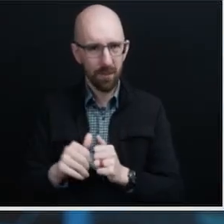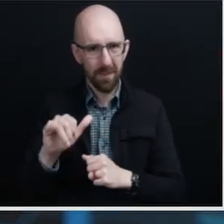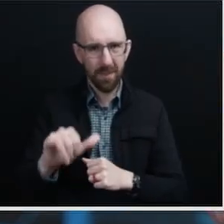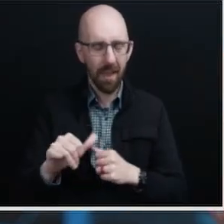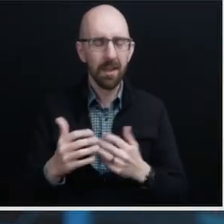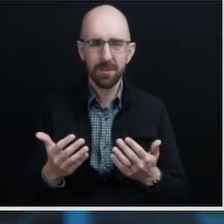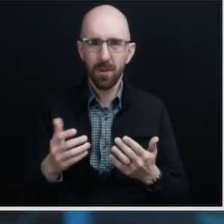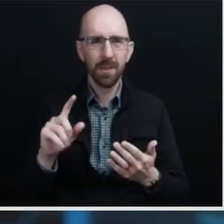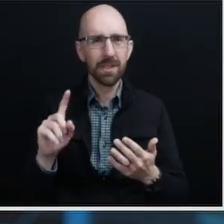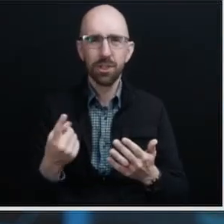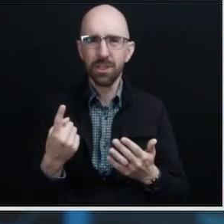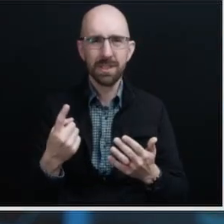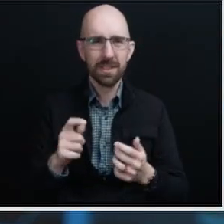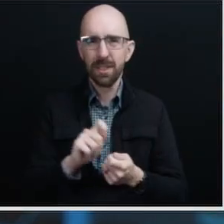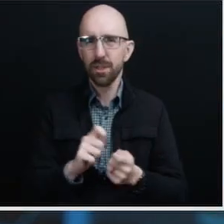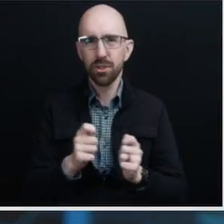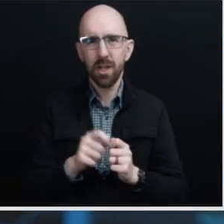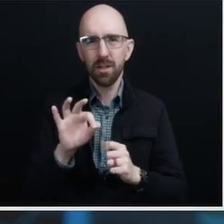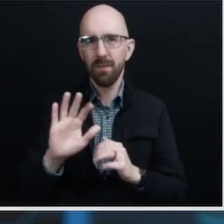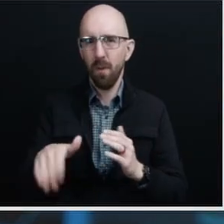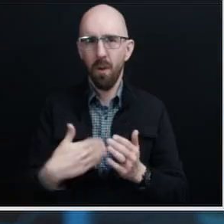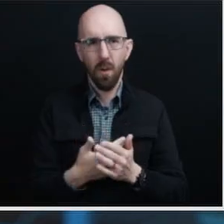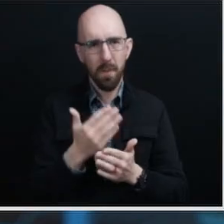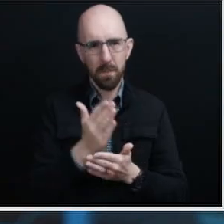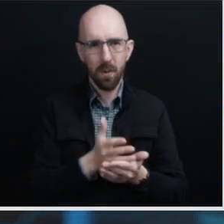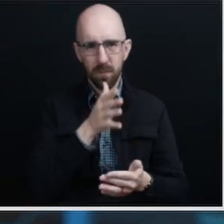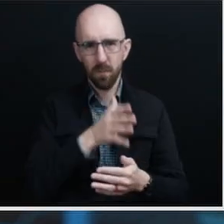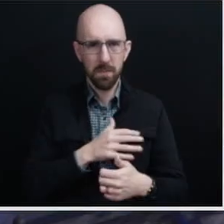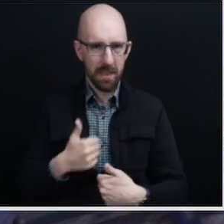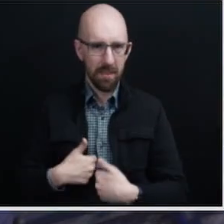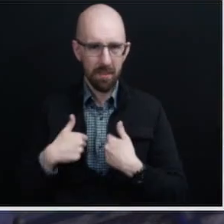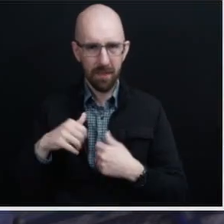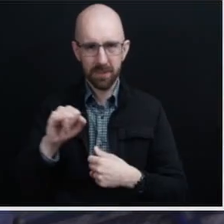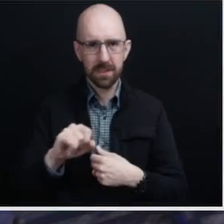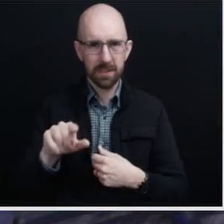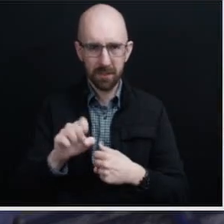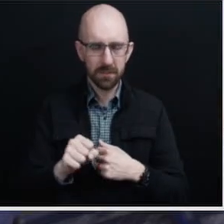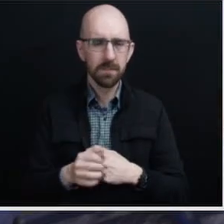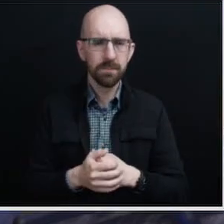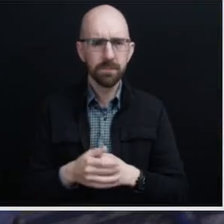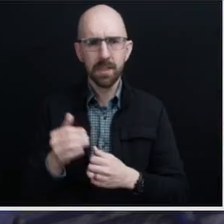the change of all aspects of women's lifestyles. And last question is from Jeremy. Since this type